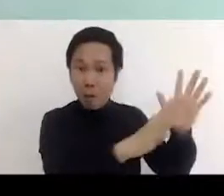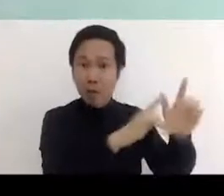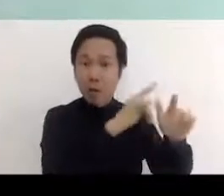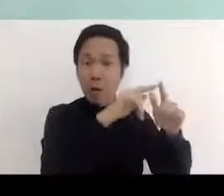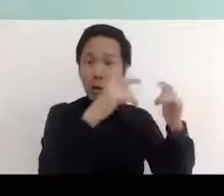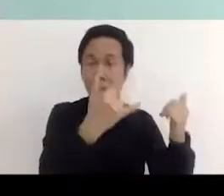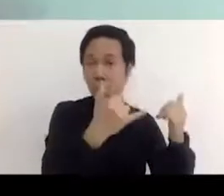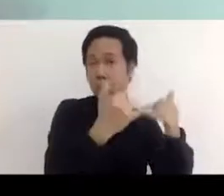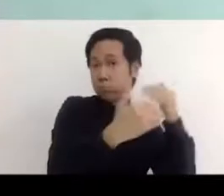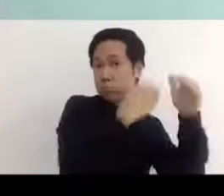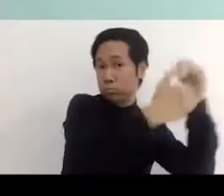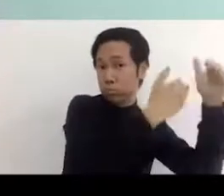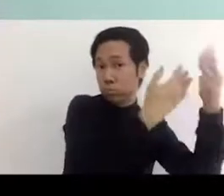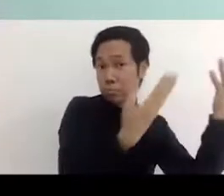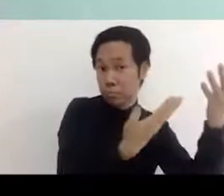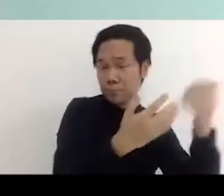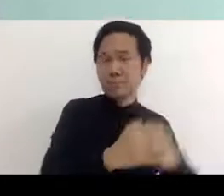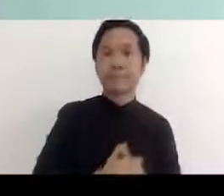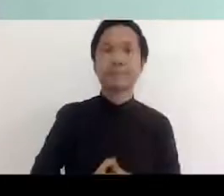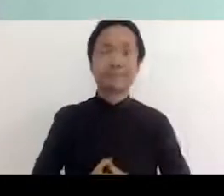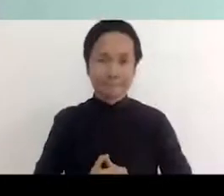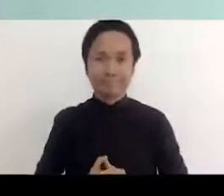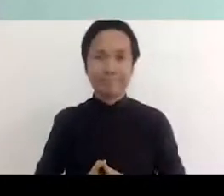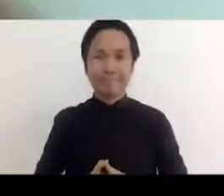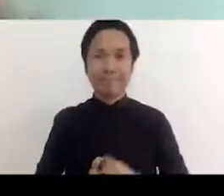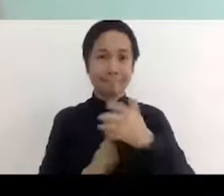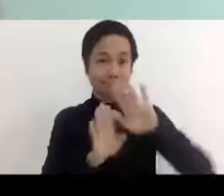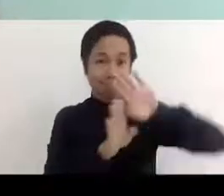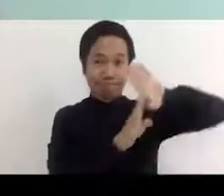The Centre for Disability and Development, you know we have been already working on disability inclusion in the country,